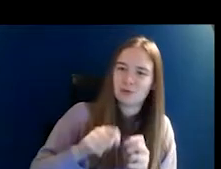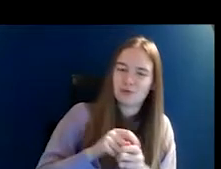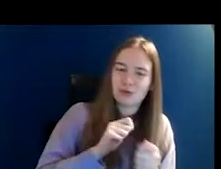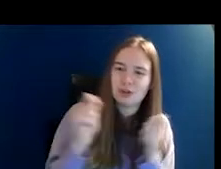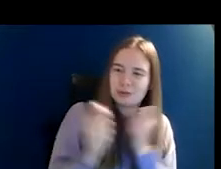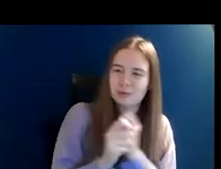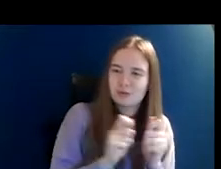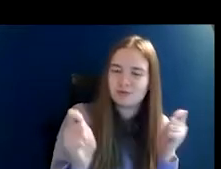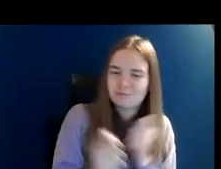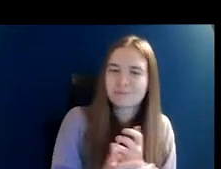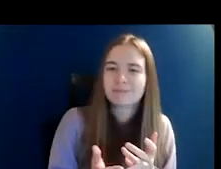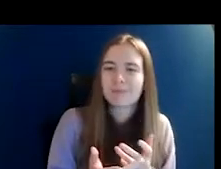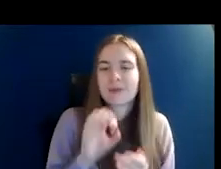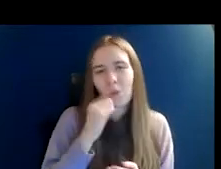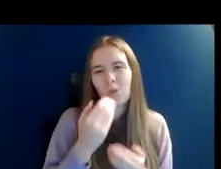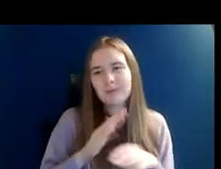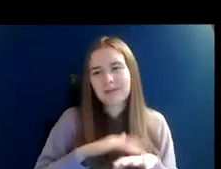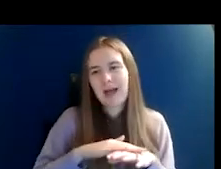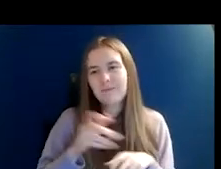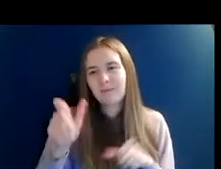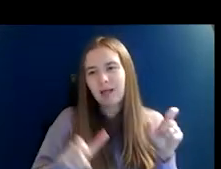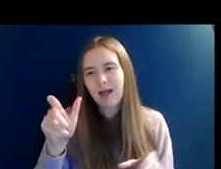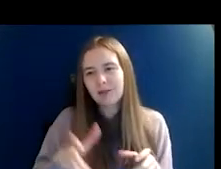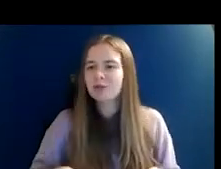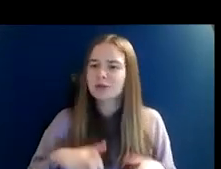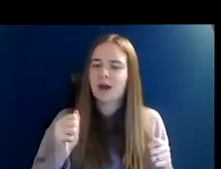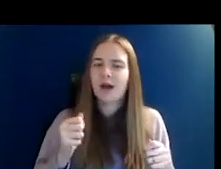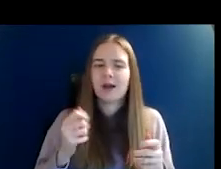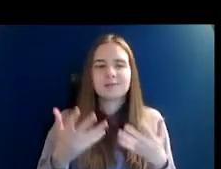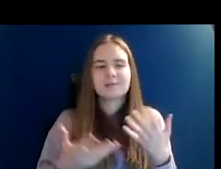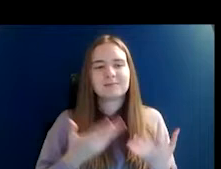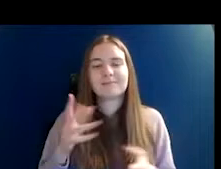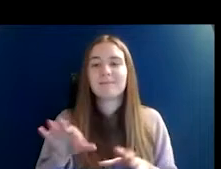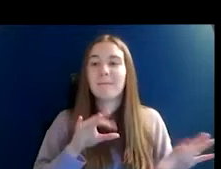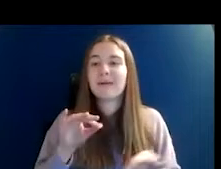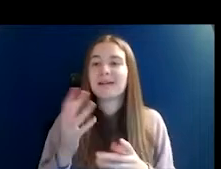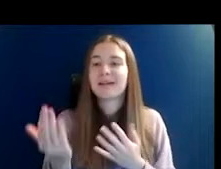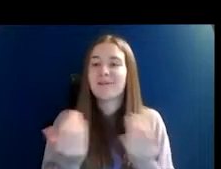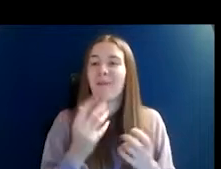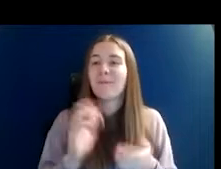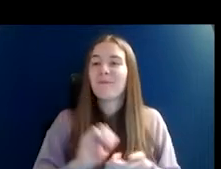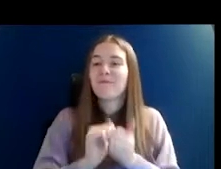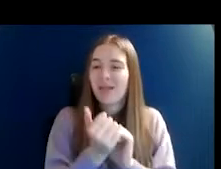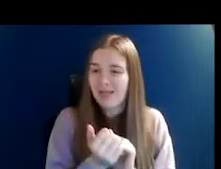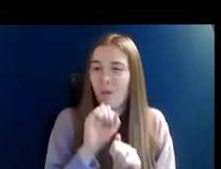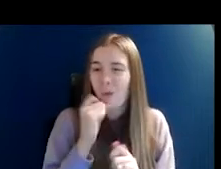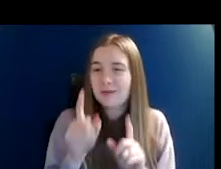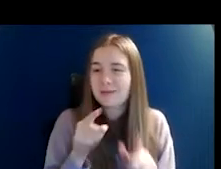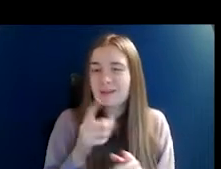And while it may take some time for clients to start always choosing the environmentally friendly but a little bit more expensive options,